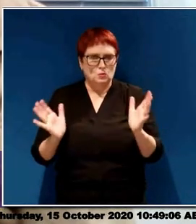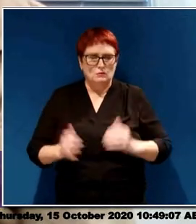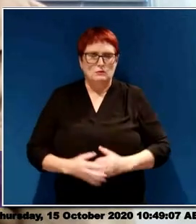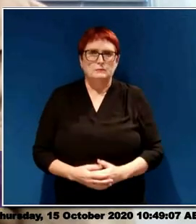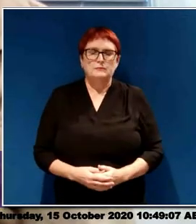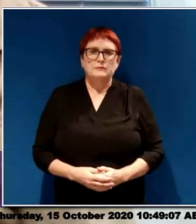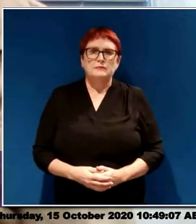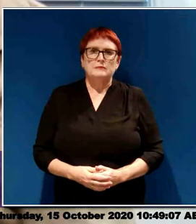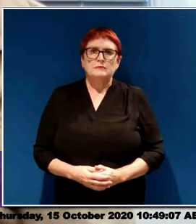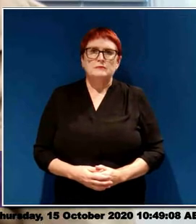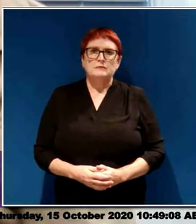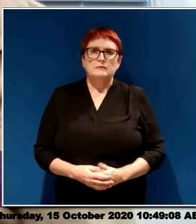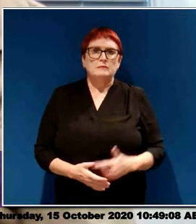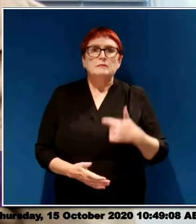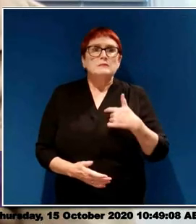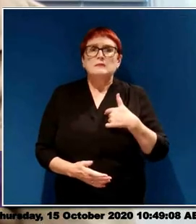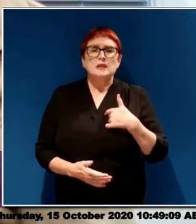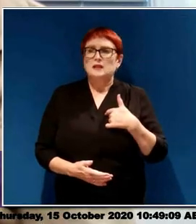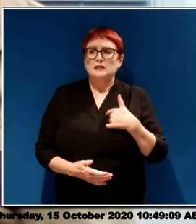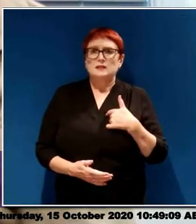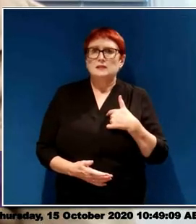see him suffer anymore.